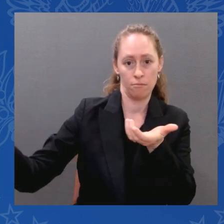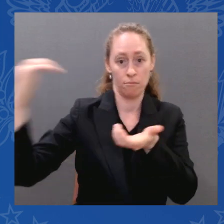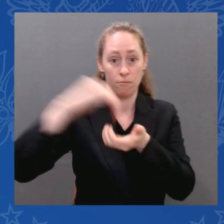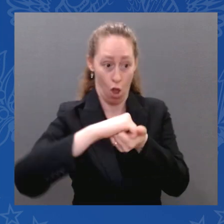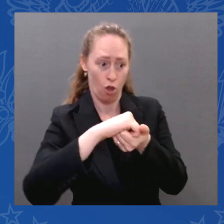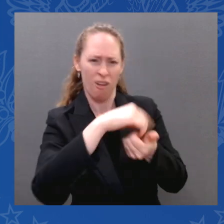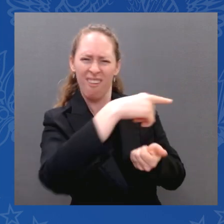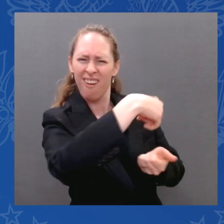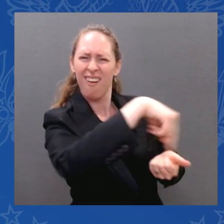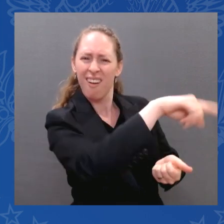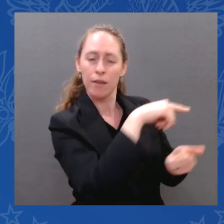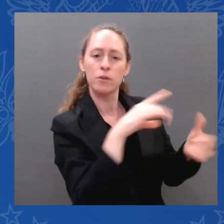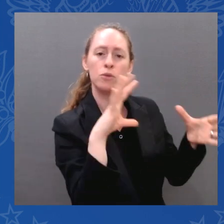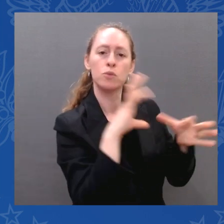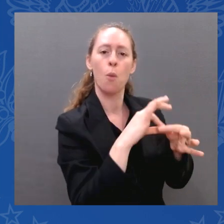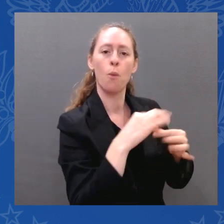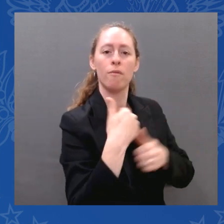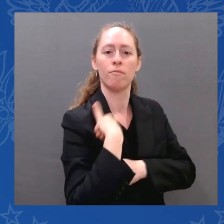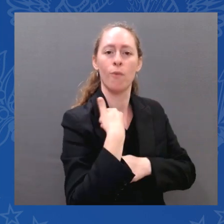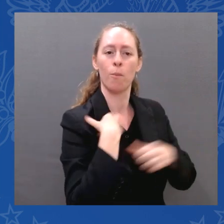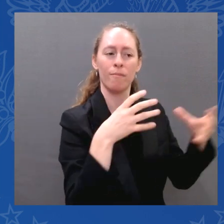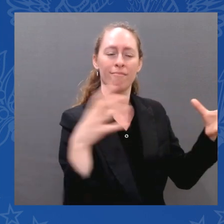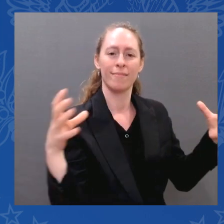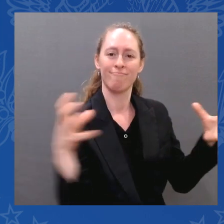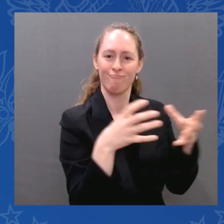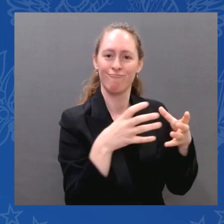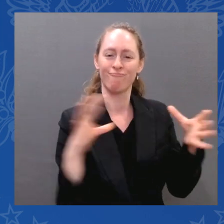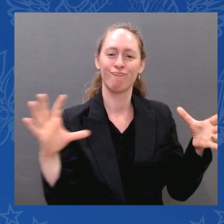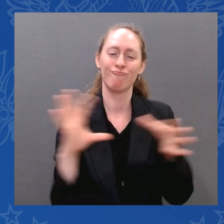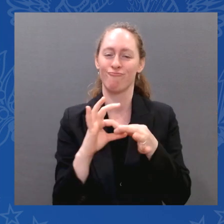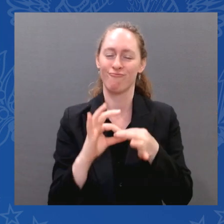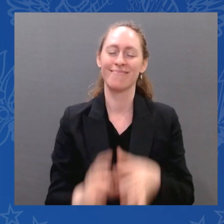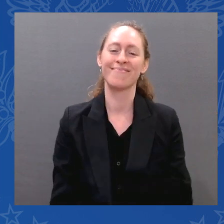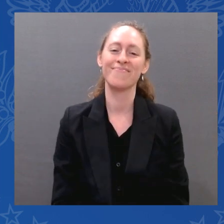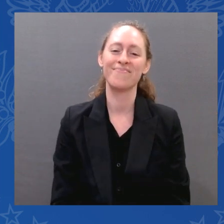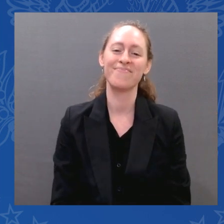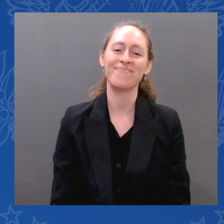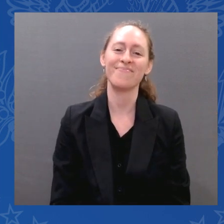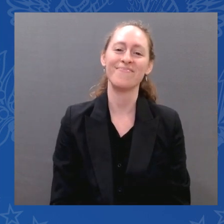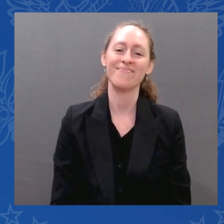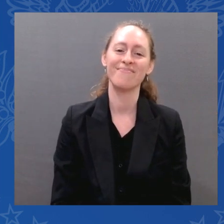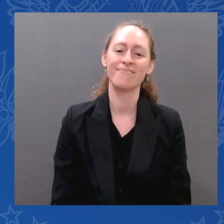that some of you may know it never gets easier. It just gets faster.